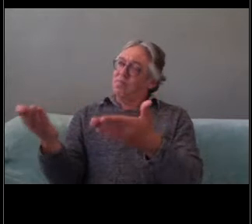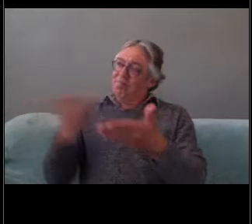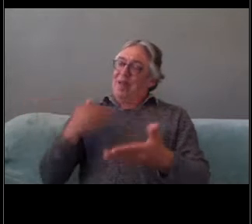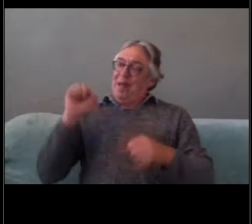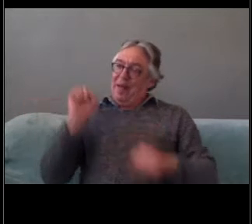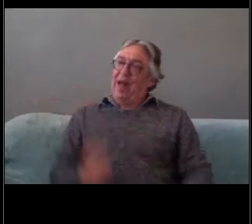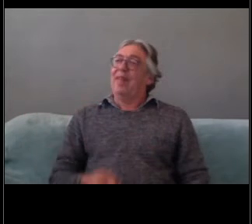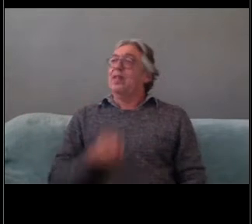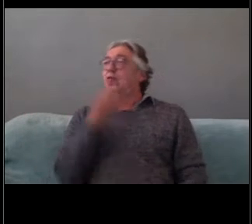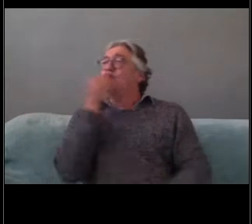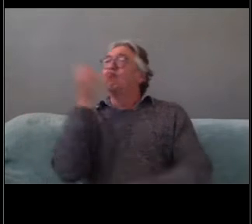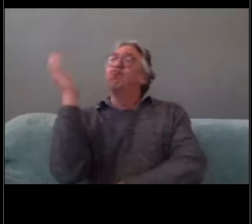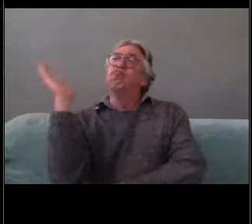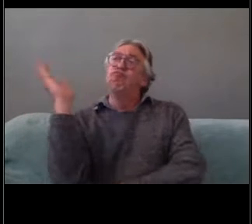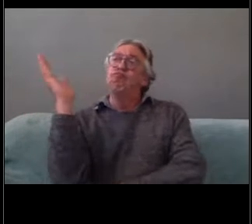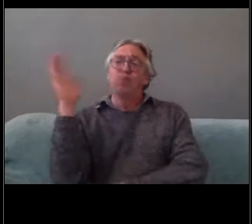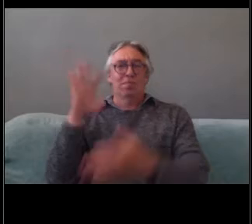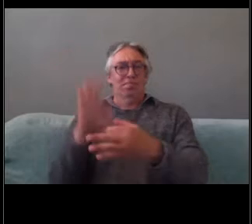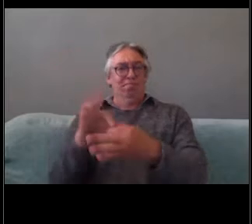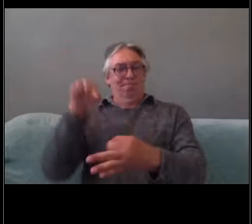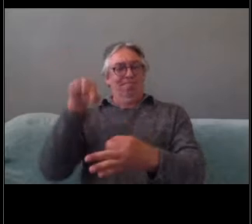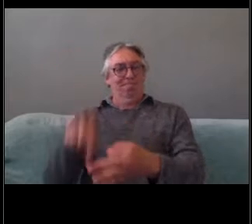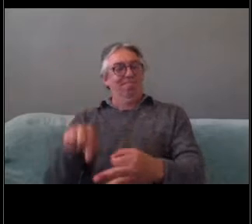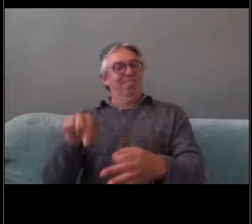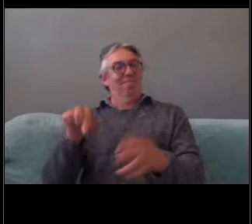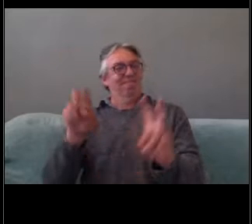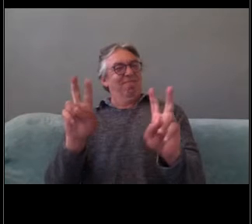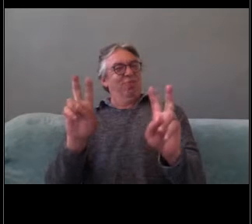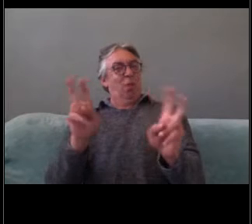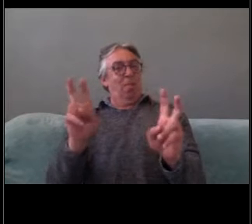and the use of EU funds in this field.